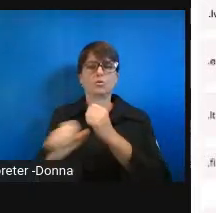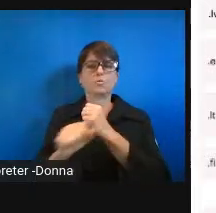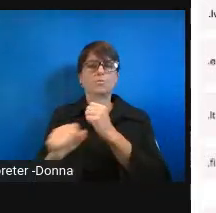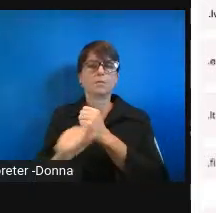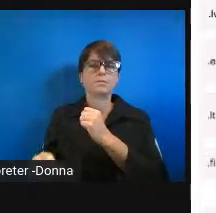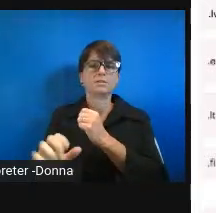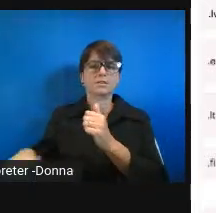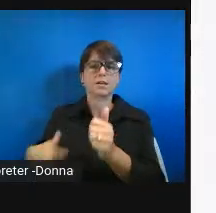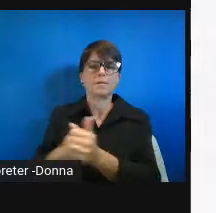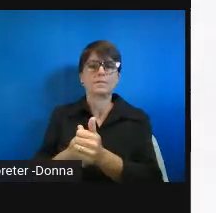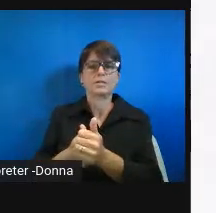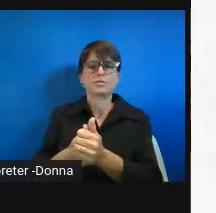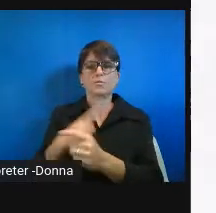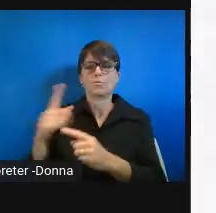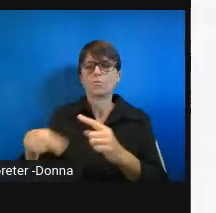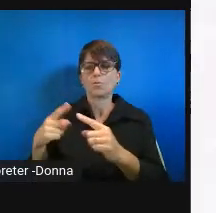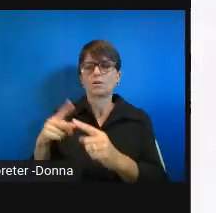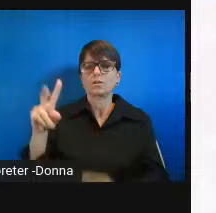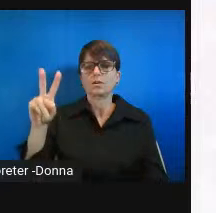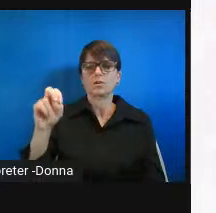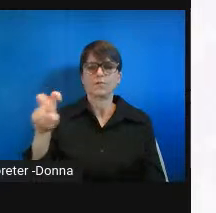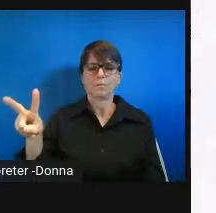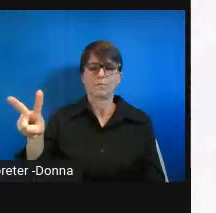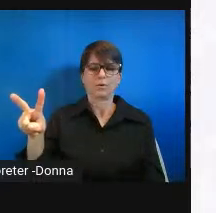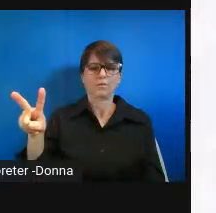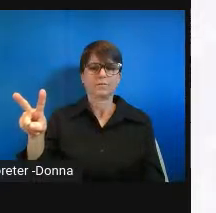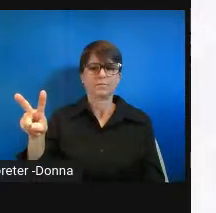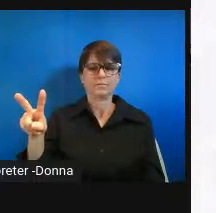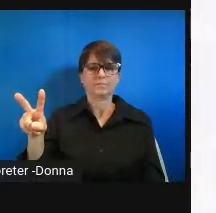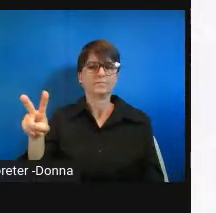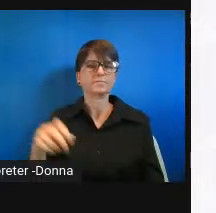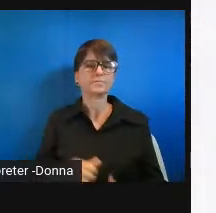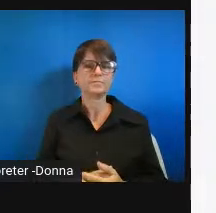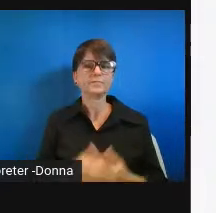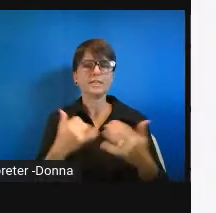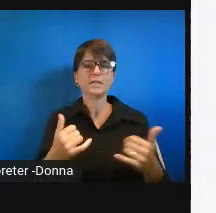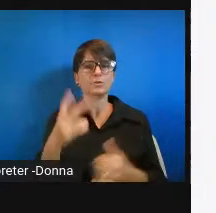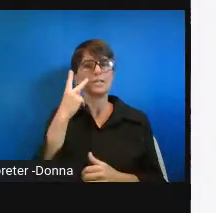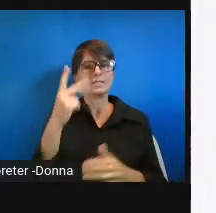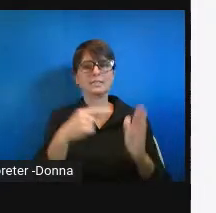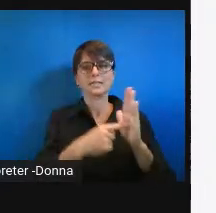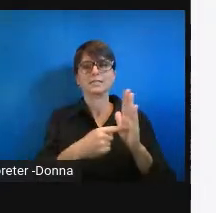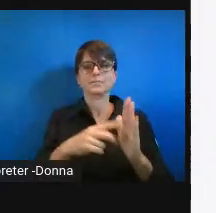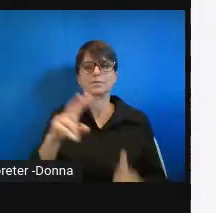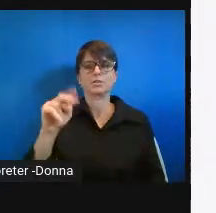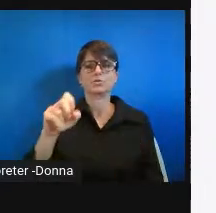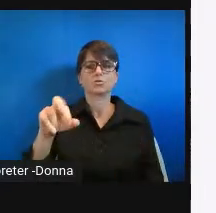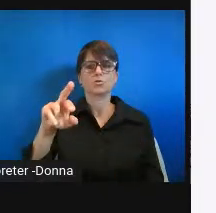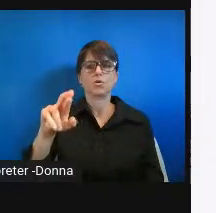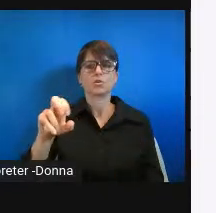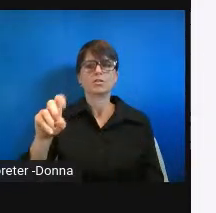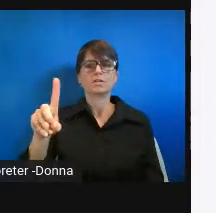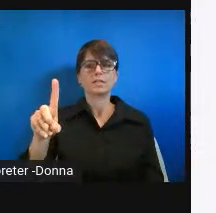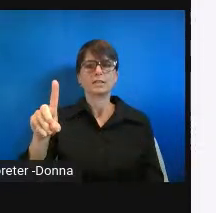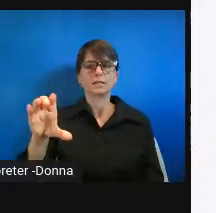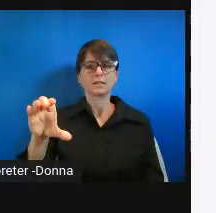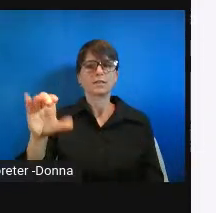in 7 countries and you can see the link related to accessibility is only on 50 of their website.